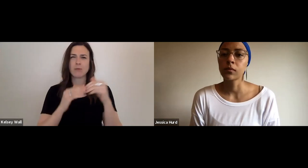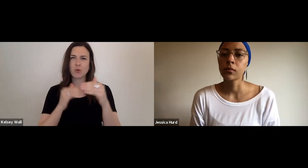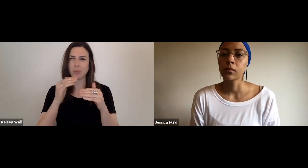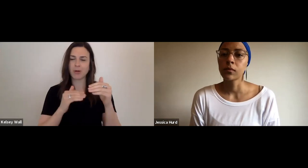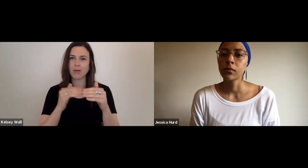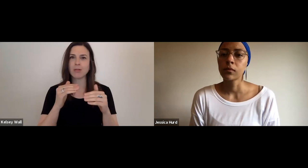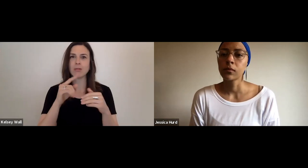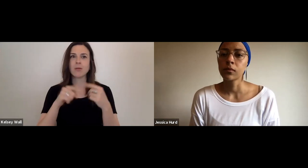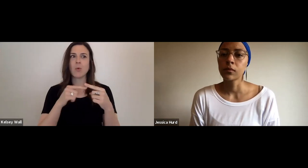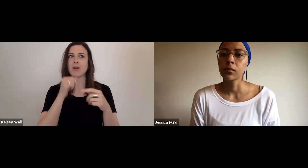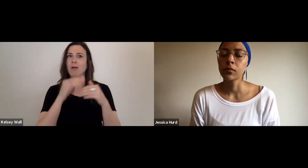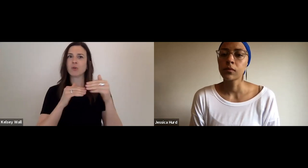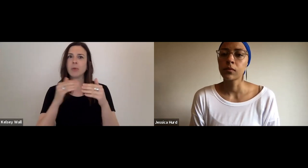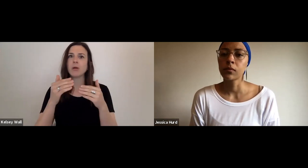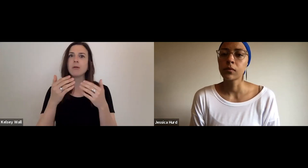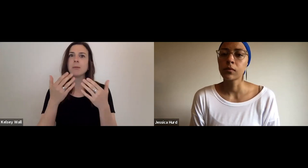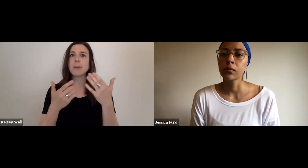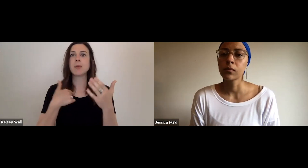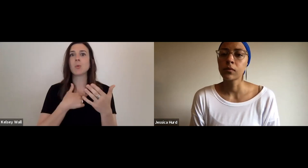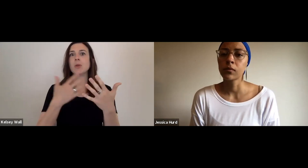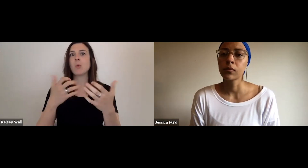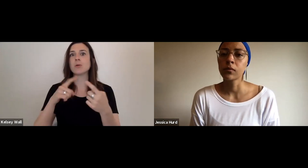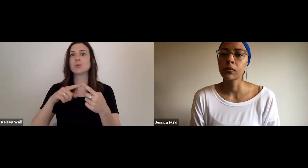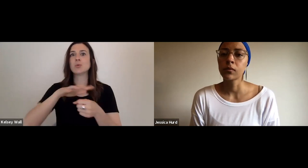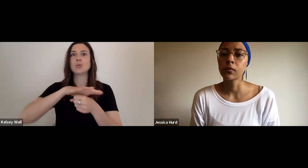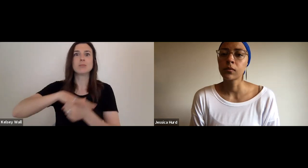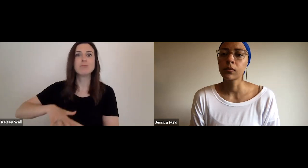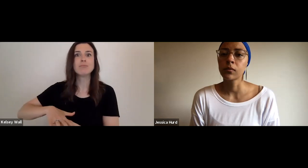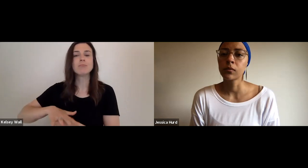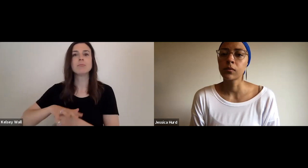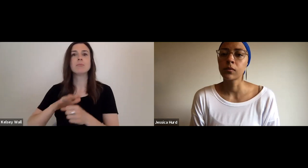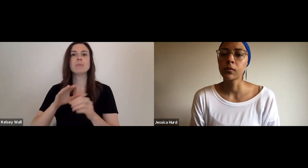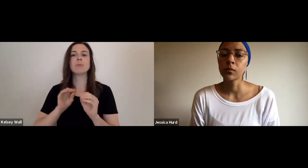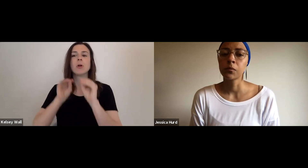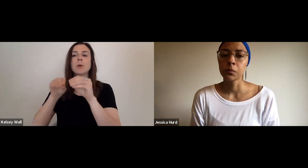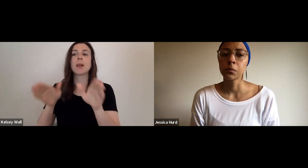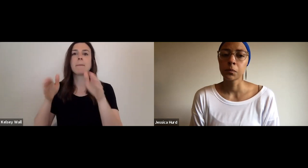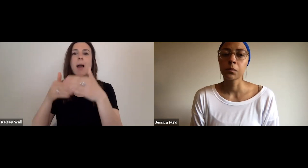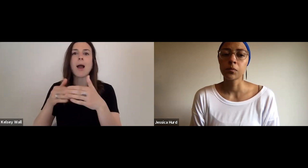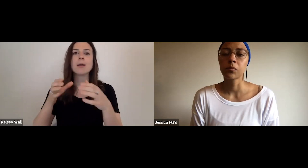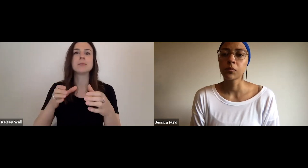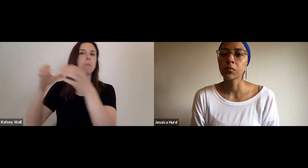Those emotions might be uncomfortable, and that's OK. We expect that. Just because they're uncomfortable